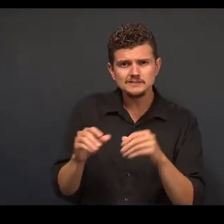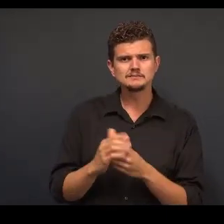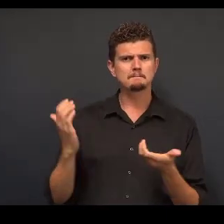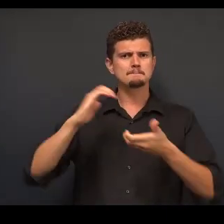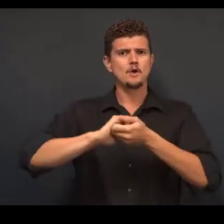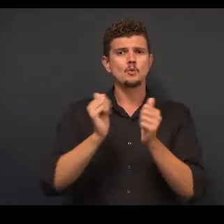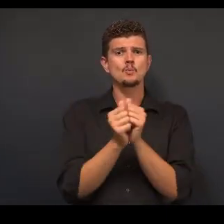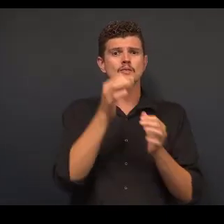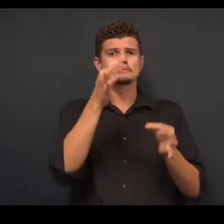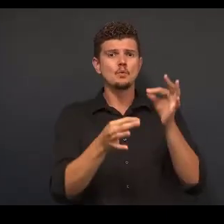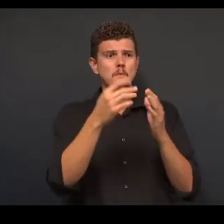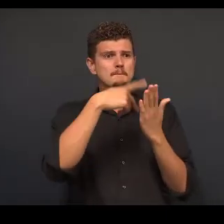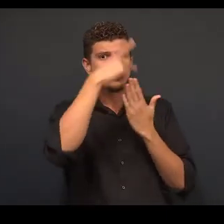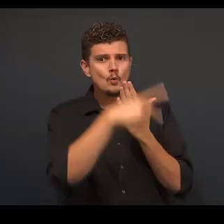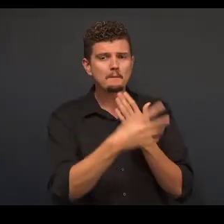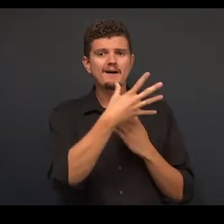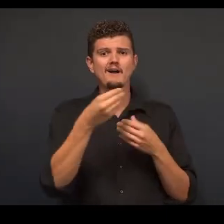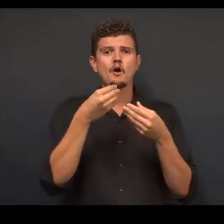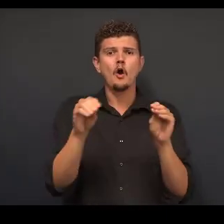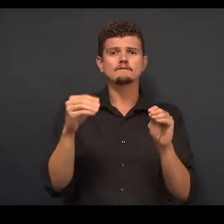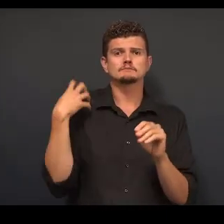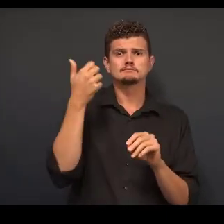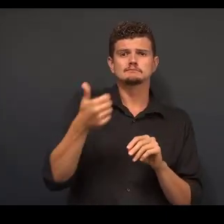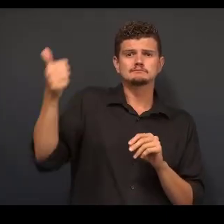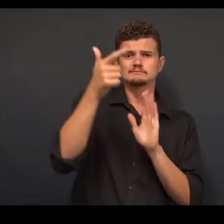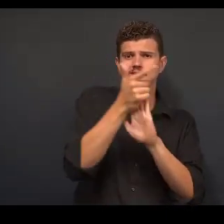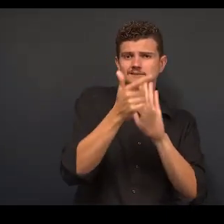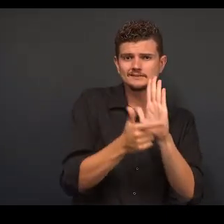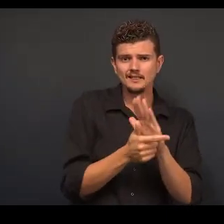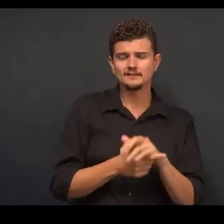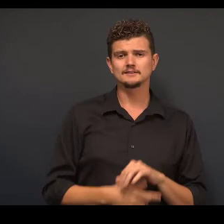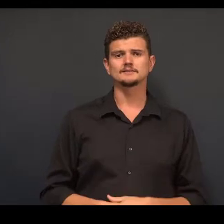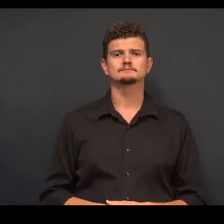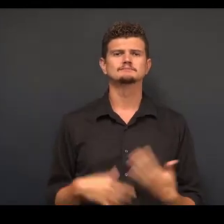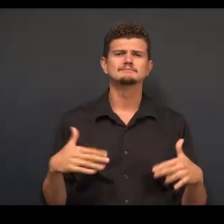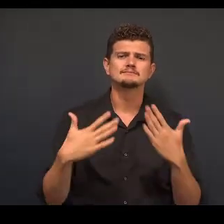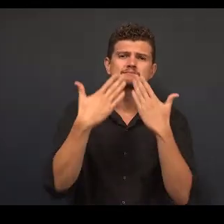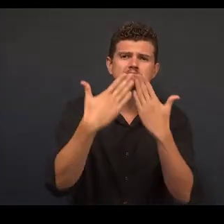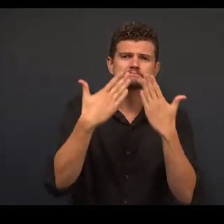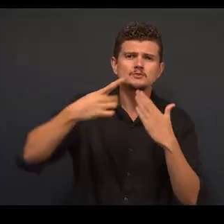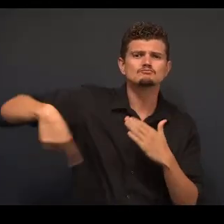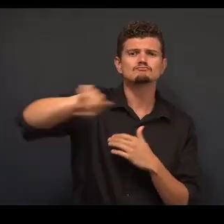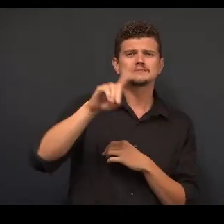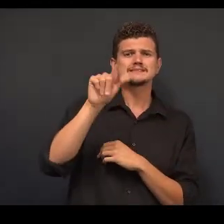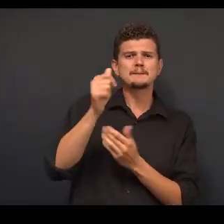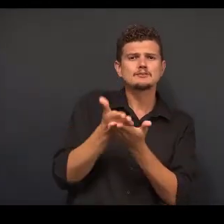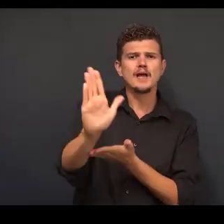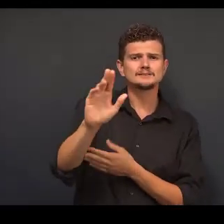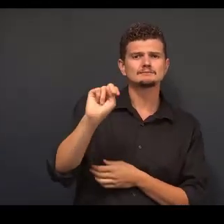in partnership with Court Programs and the Office of General Counsel. Special thanks to Disability Rights